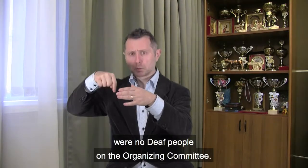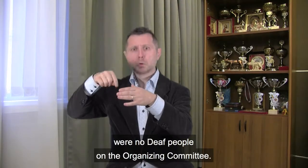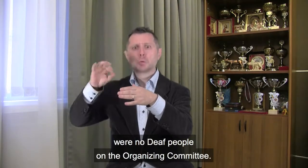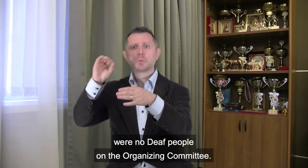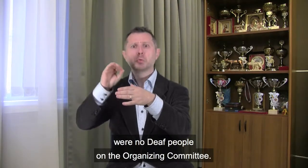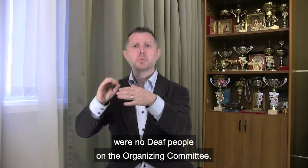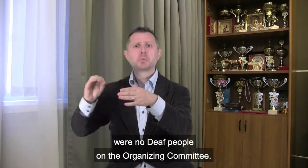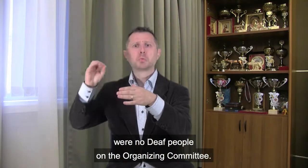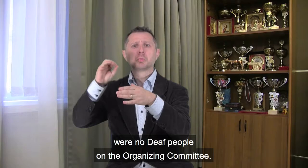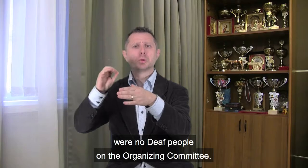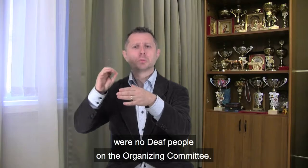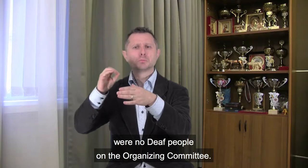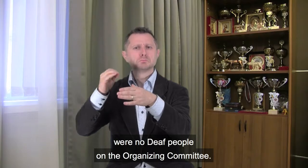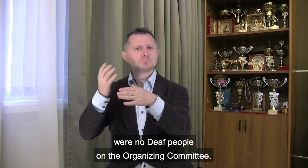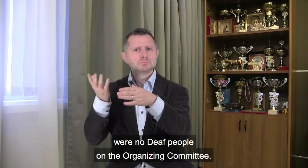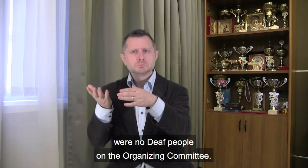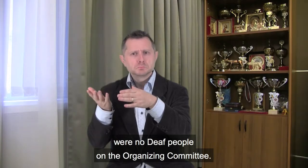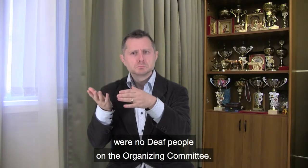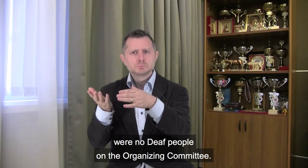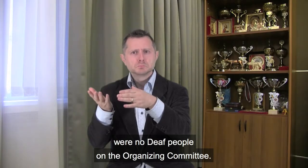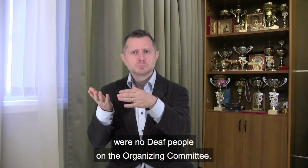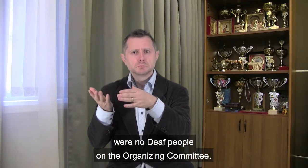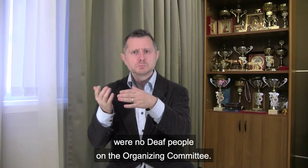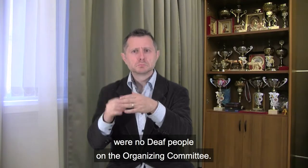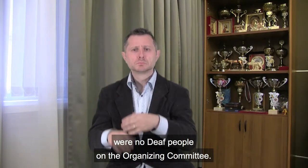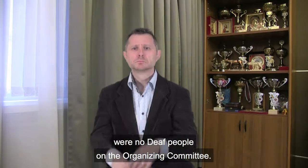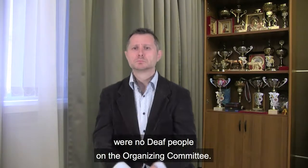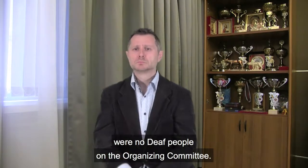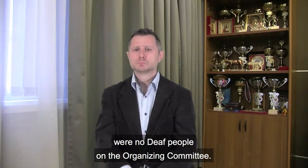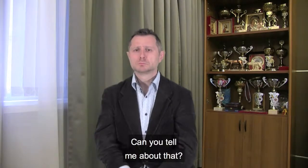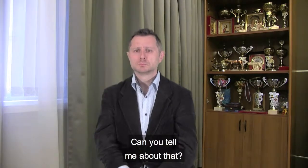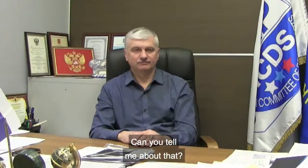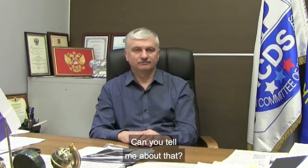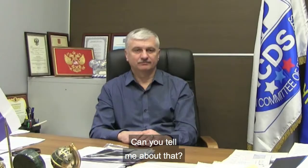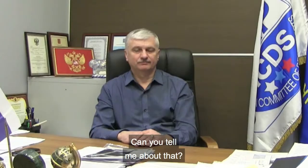were no Deaf people on the Organizing Committee. Can you tell me about that?